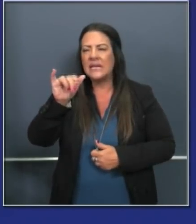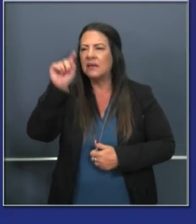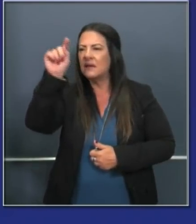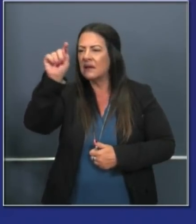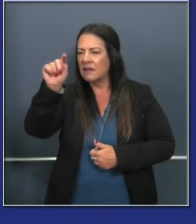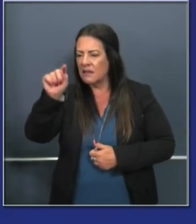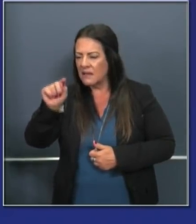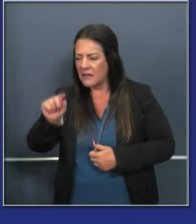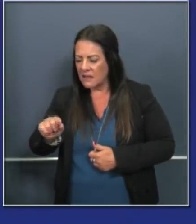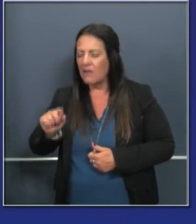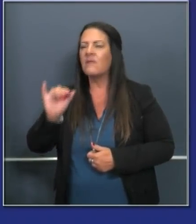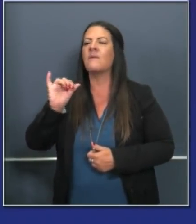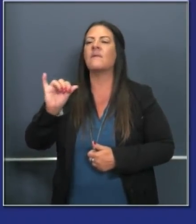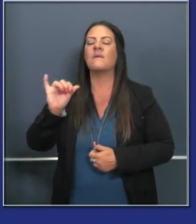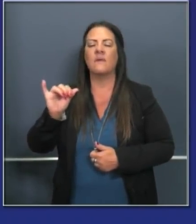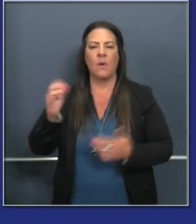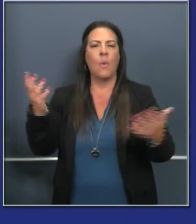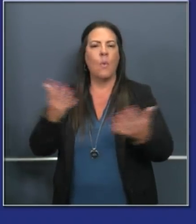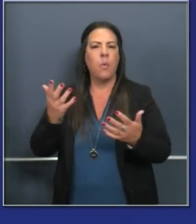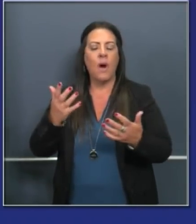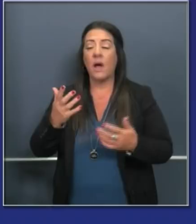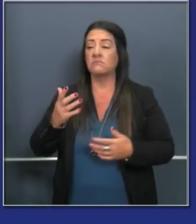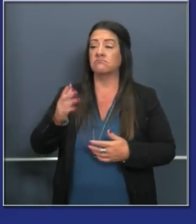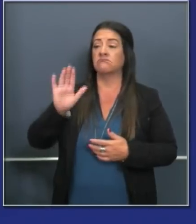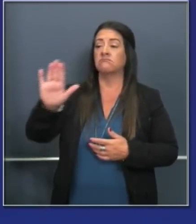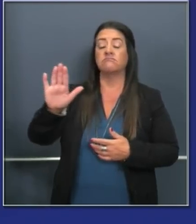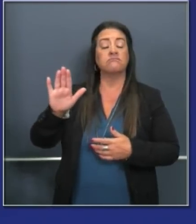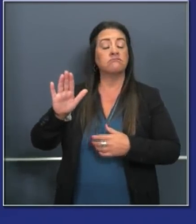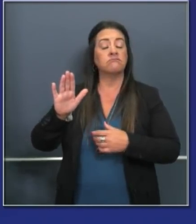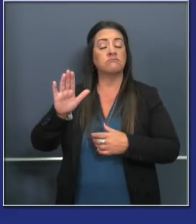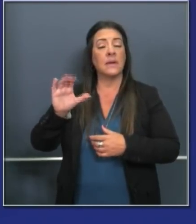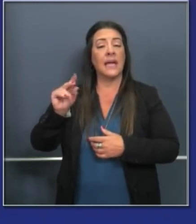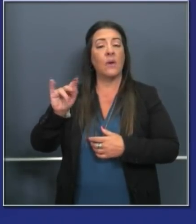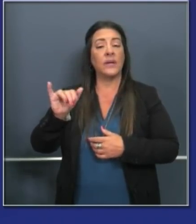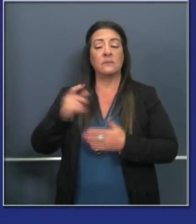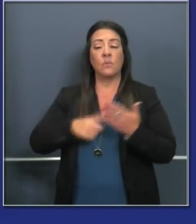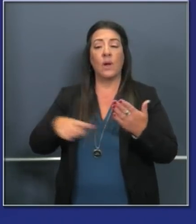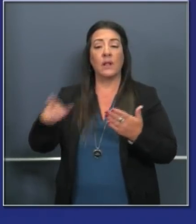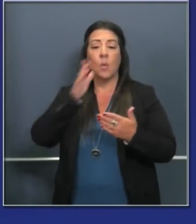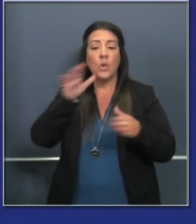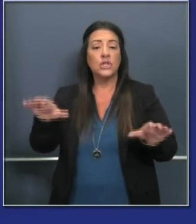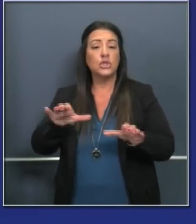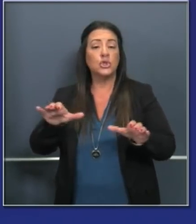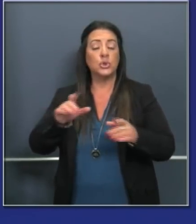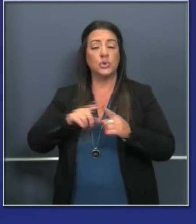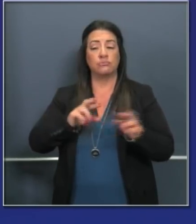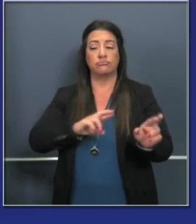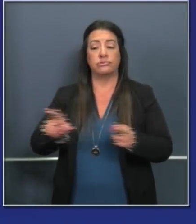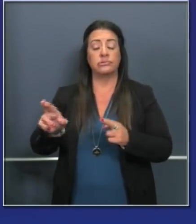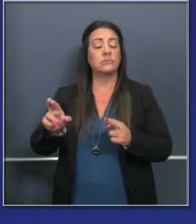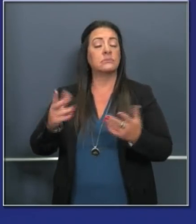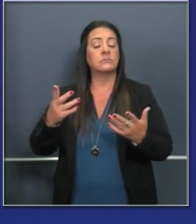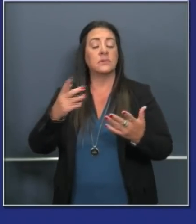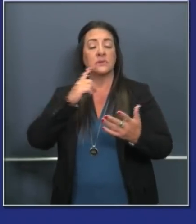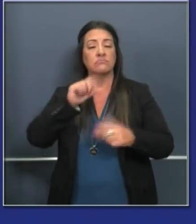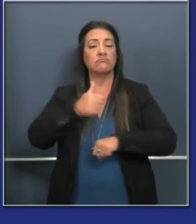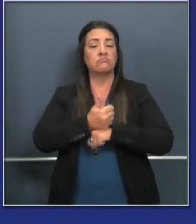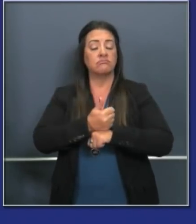COVID-19 THAT CA DOT GOV WEBSITE TO TAKE A LOOK COUNTY BY COUNTY. AT WHAT IS AVAILABLE LOOKING AT THOSE AT